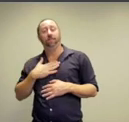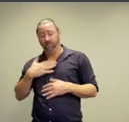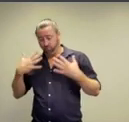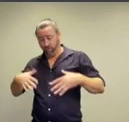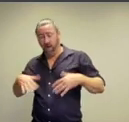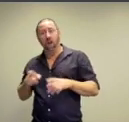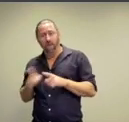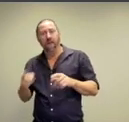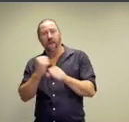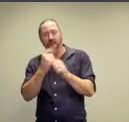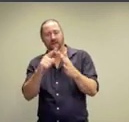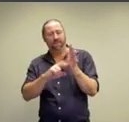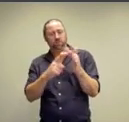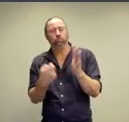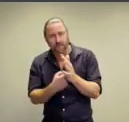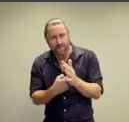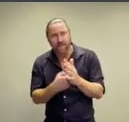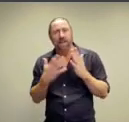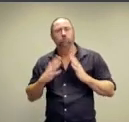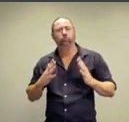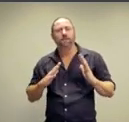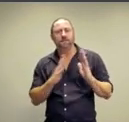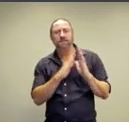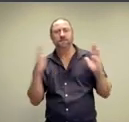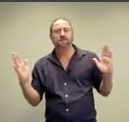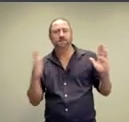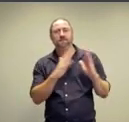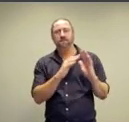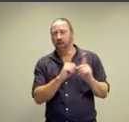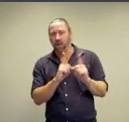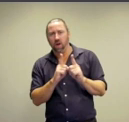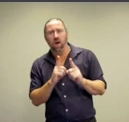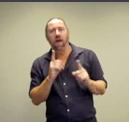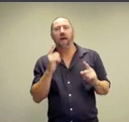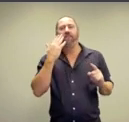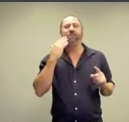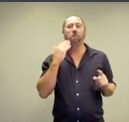gendered dressing spectrum, of the gendered dress spectrum.' Sorry, it